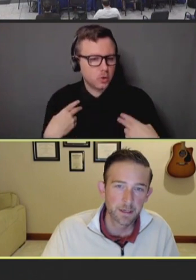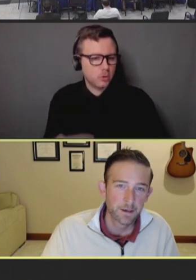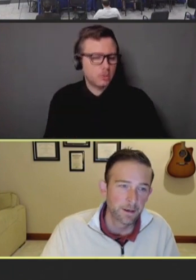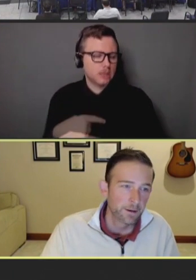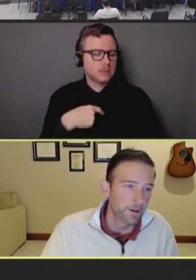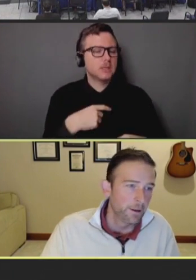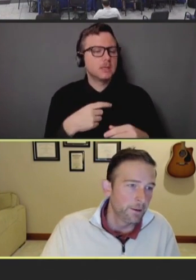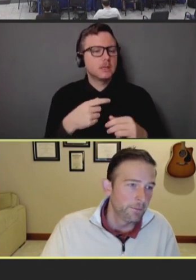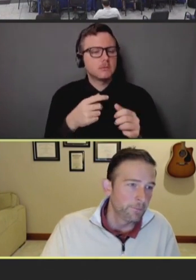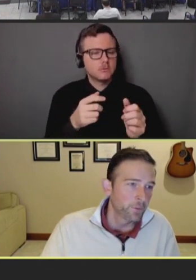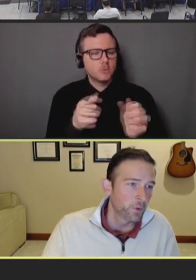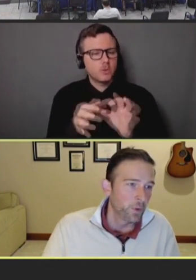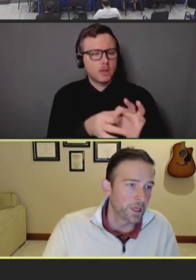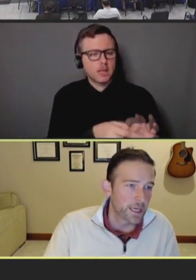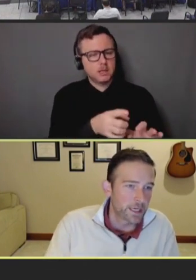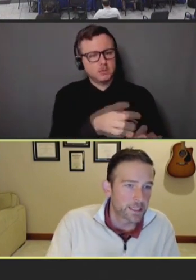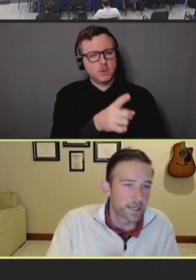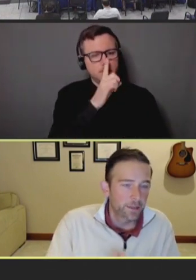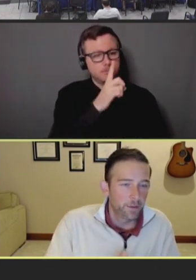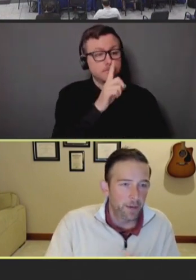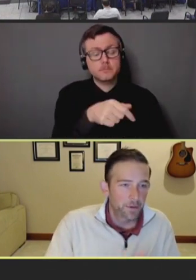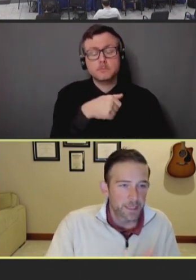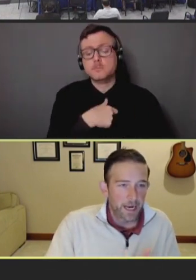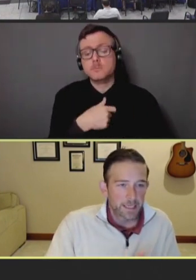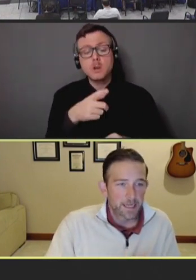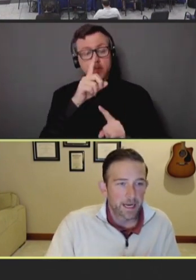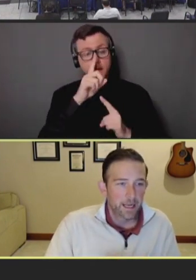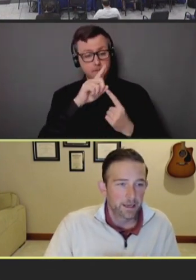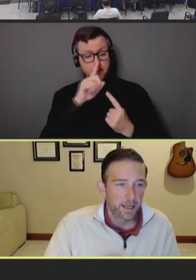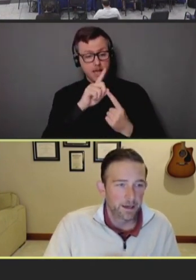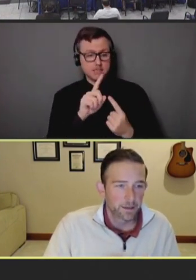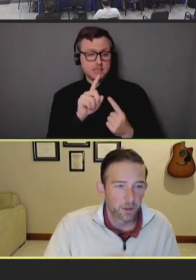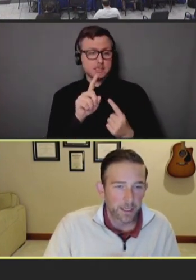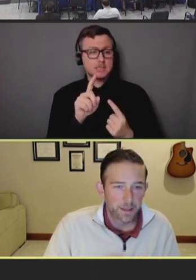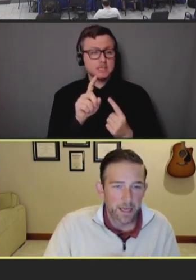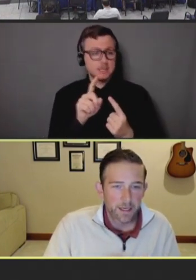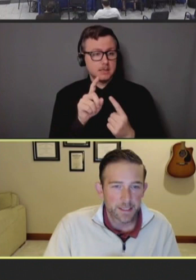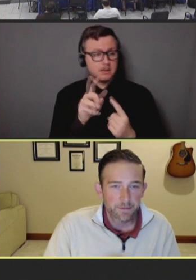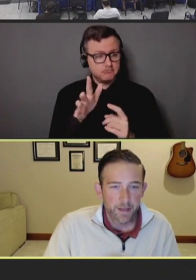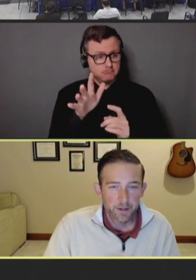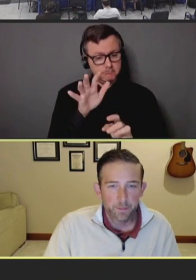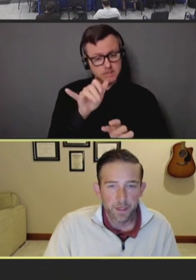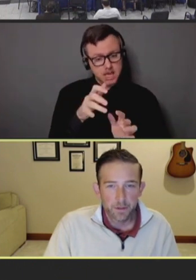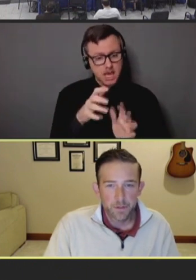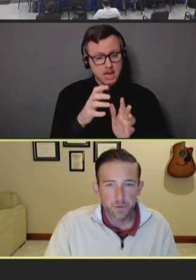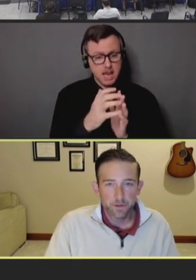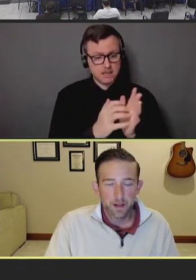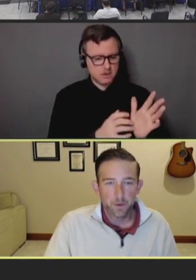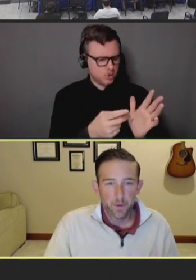We decided to take the mouse assay and look at that and see if that could be used to evaluate